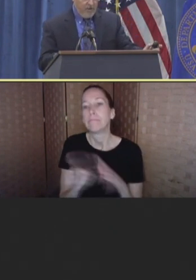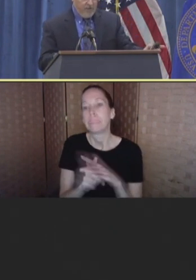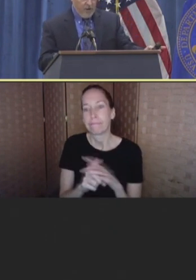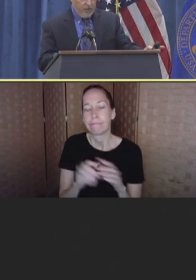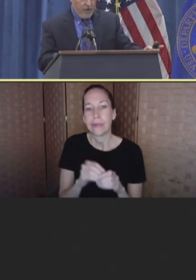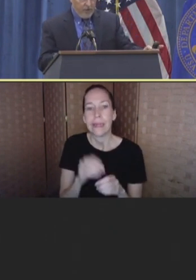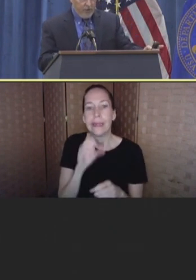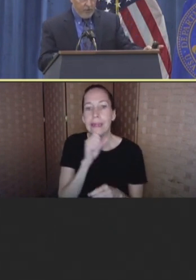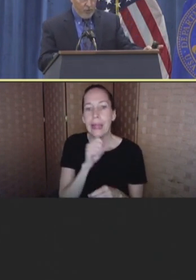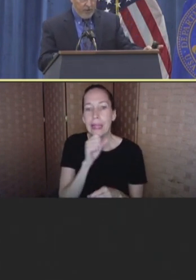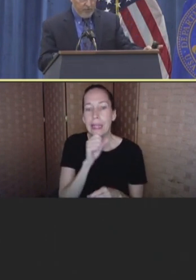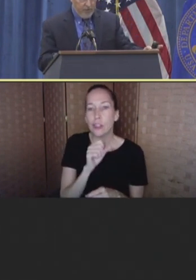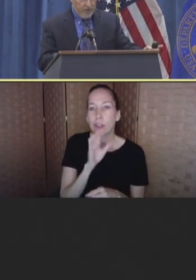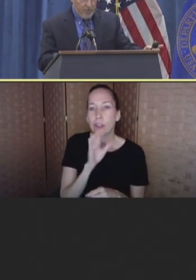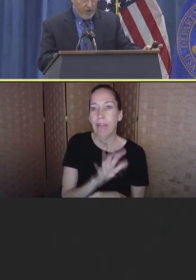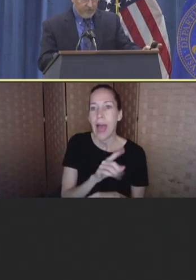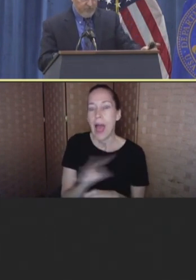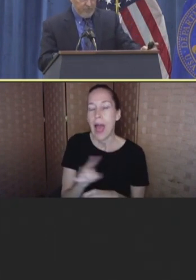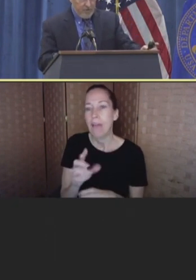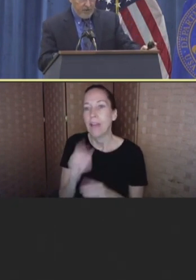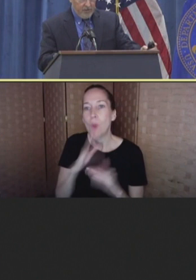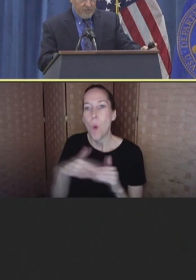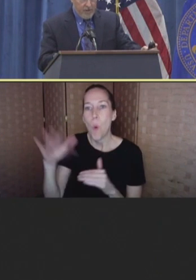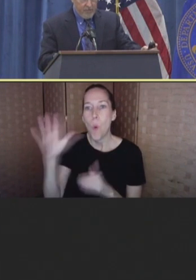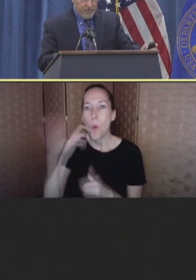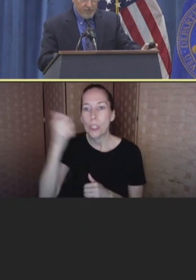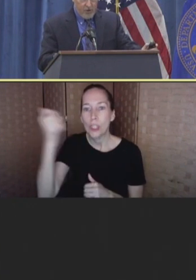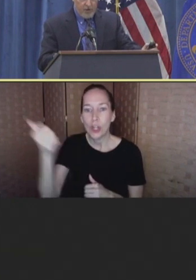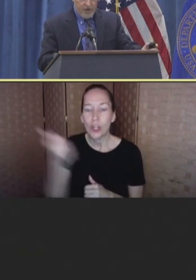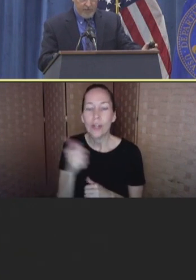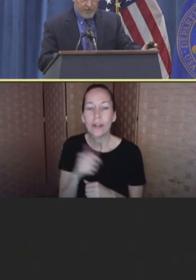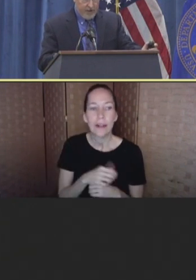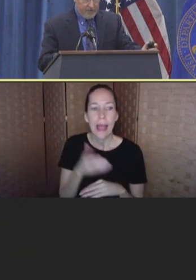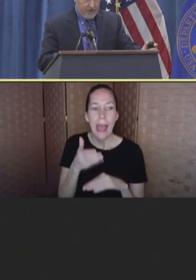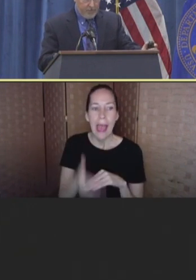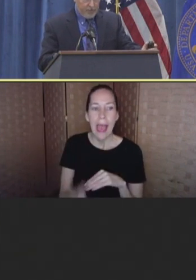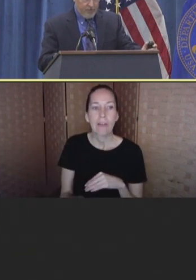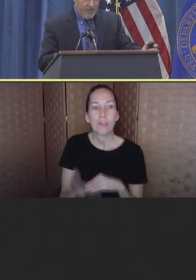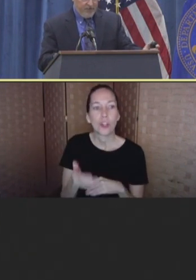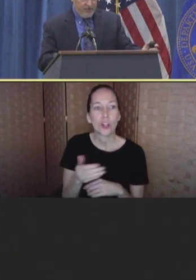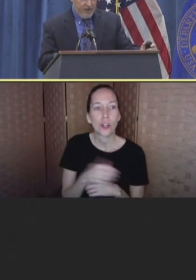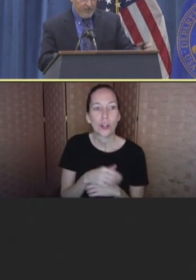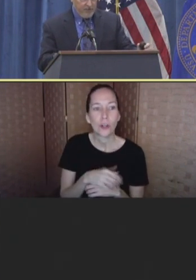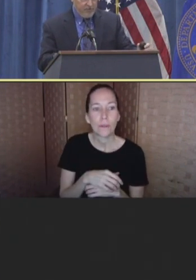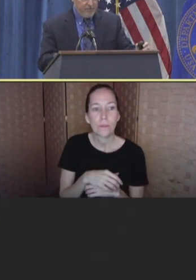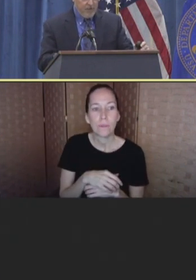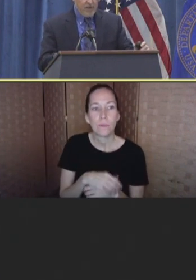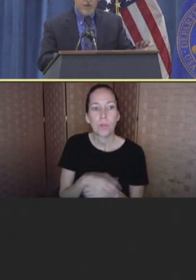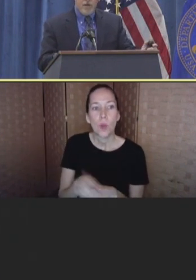following 123 plus million messenger RNA COVID-19 booster vaccinations.